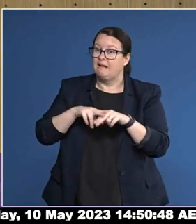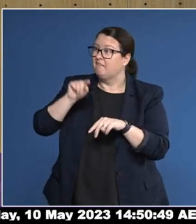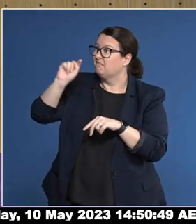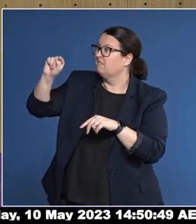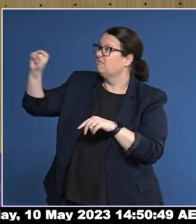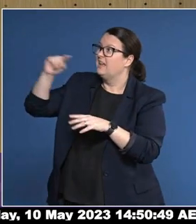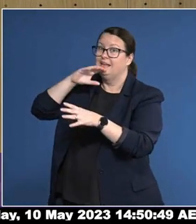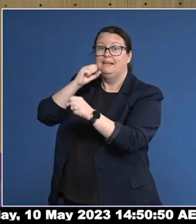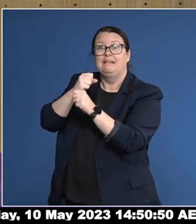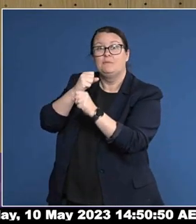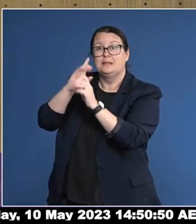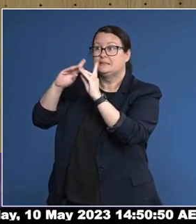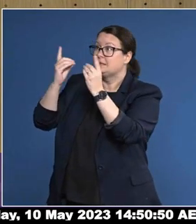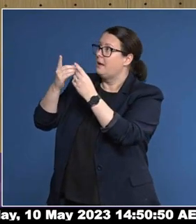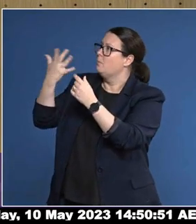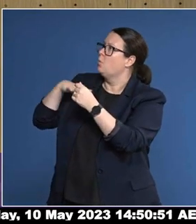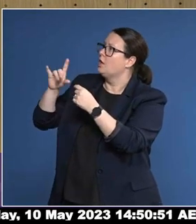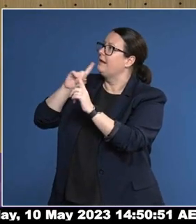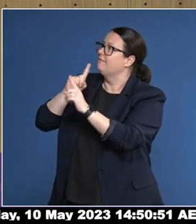information and advice, they can do it through that forum.